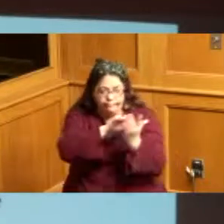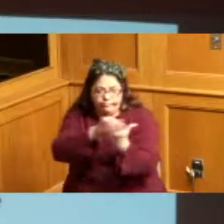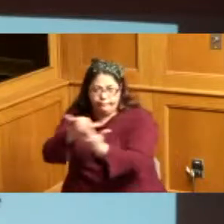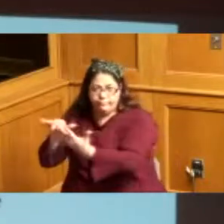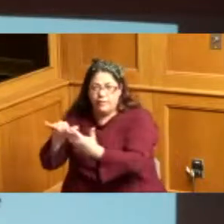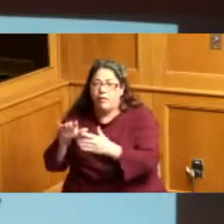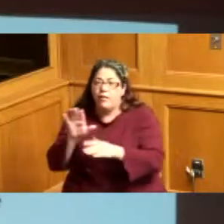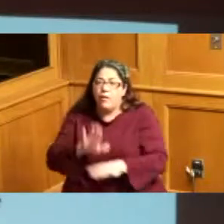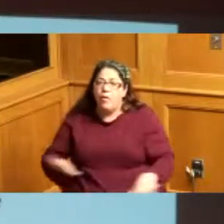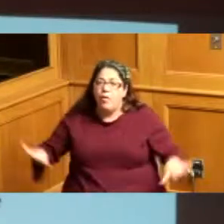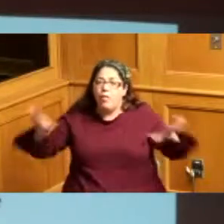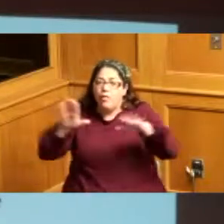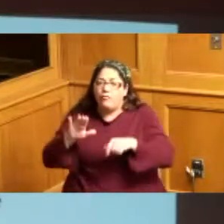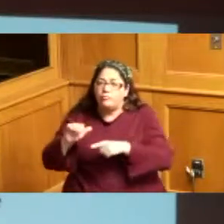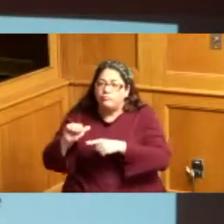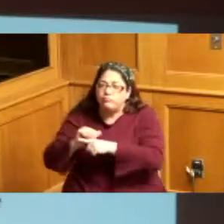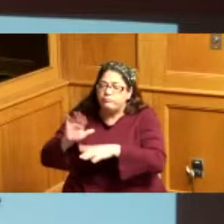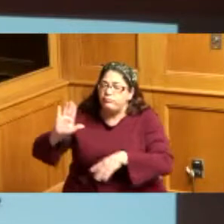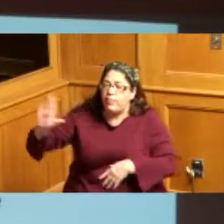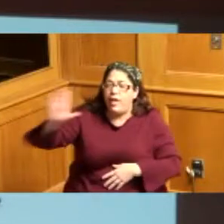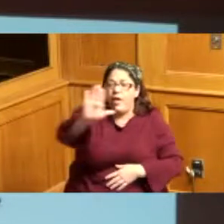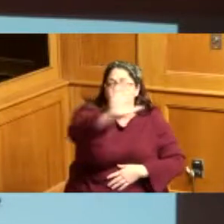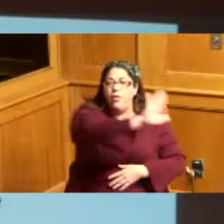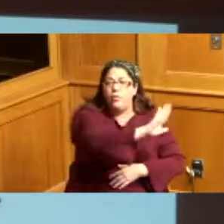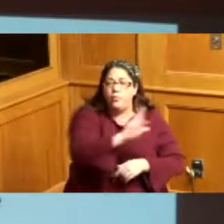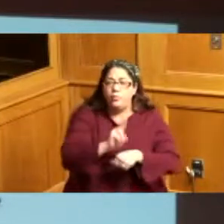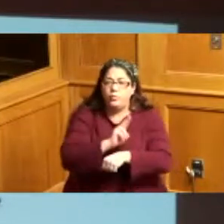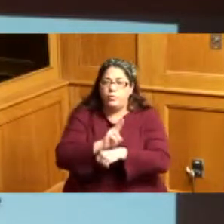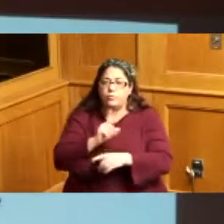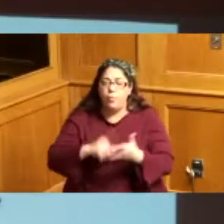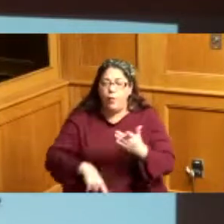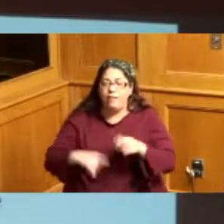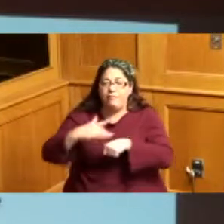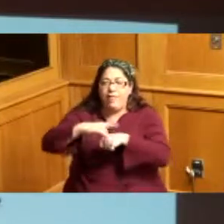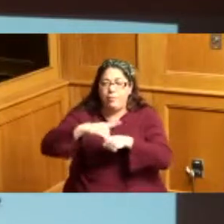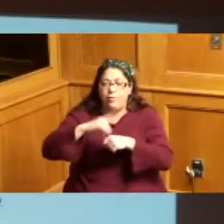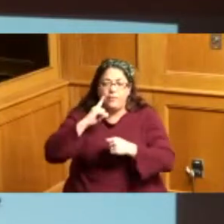recognized practices and use the most available readily available information we did not really